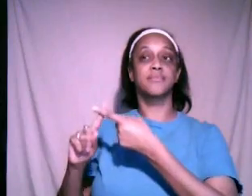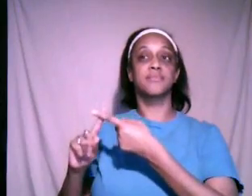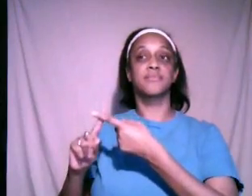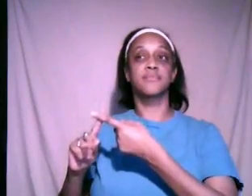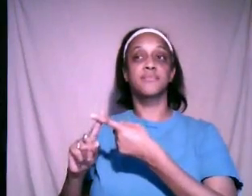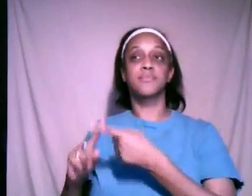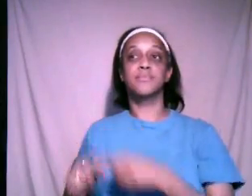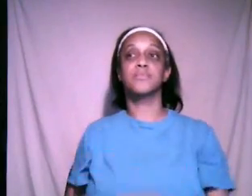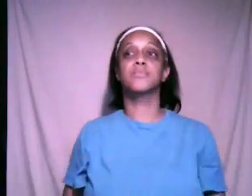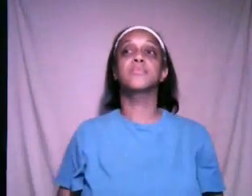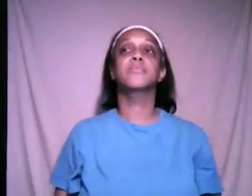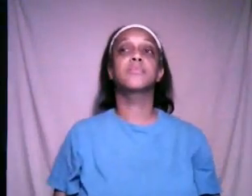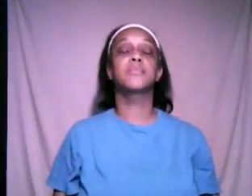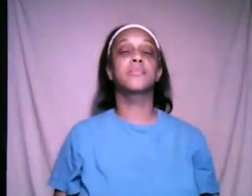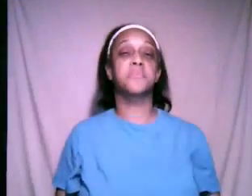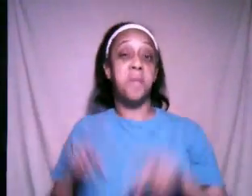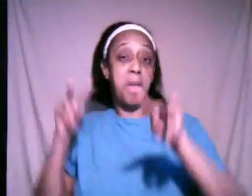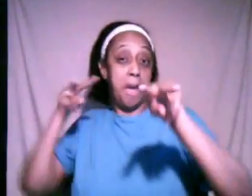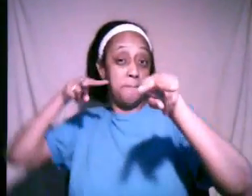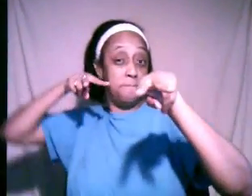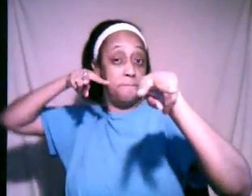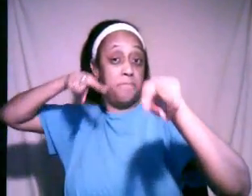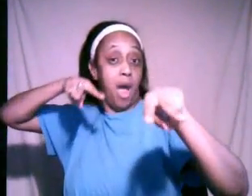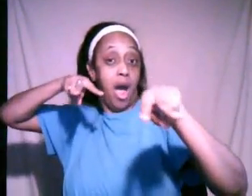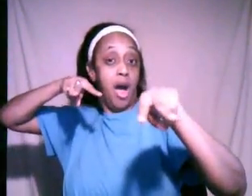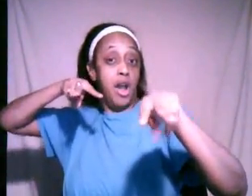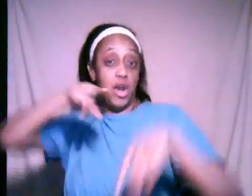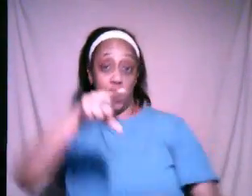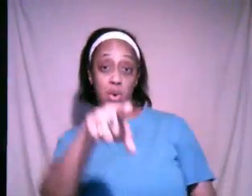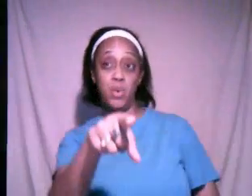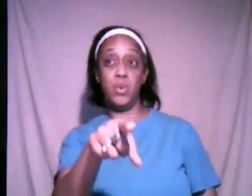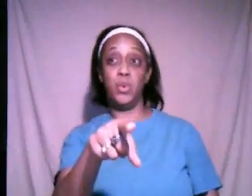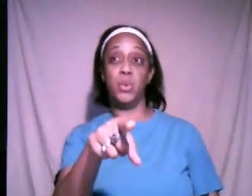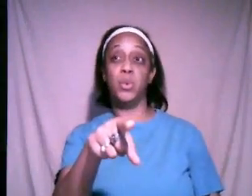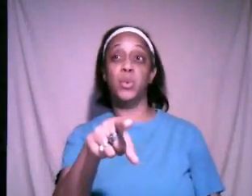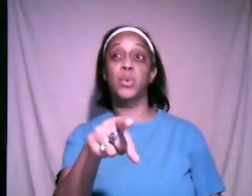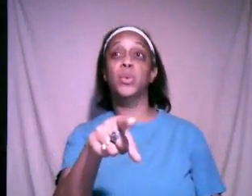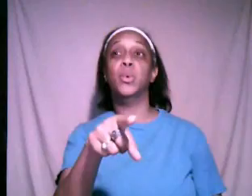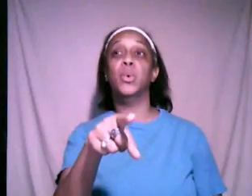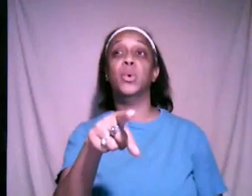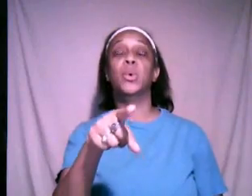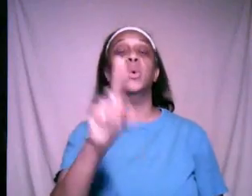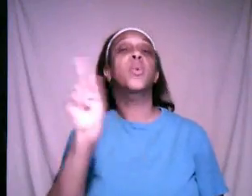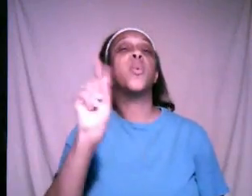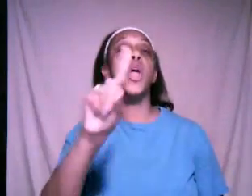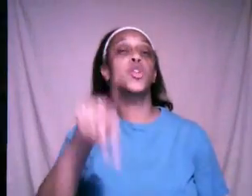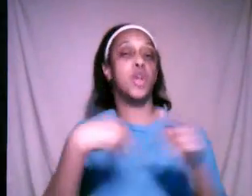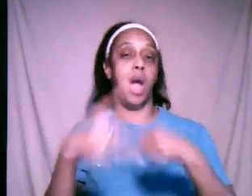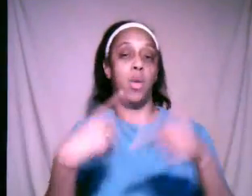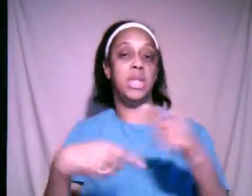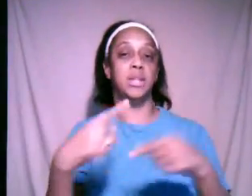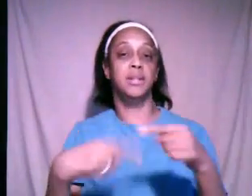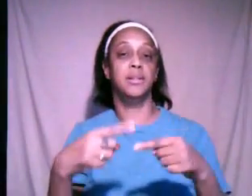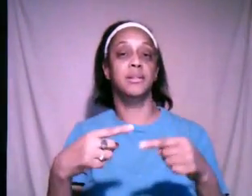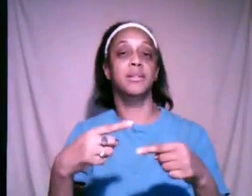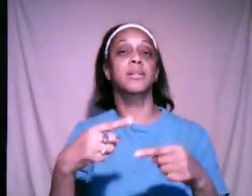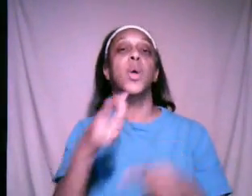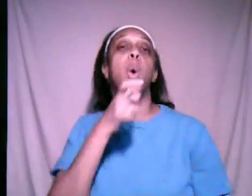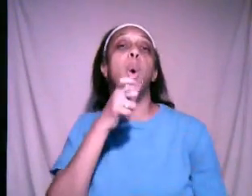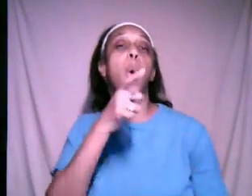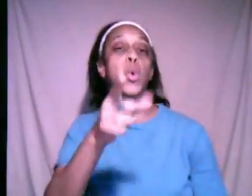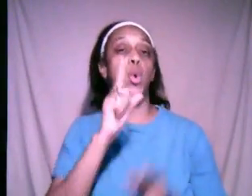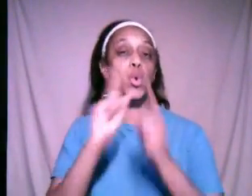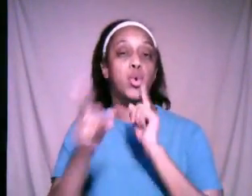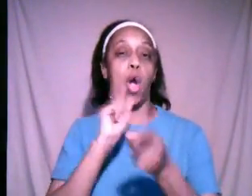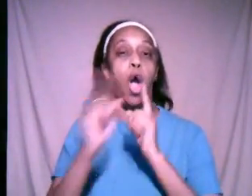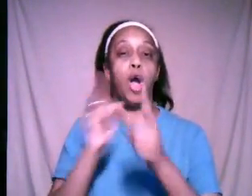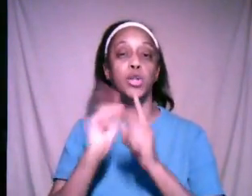* Monitors where you go, who you talk